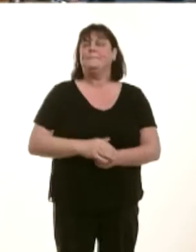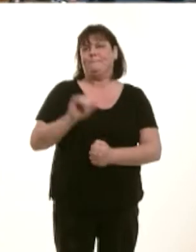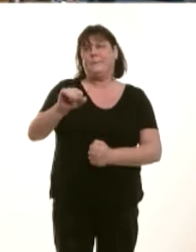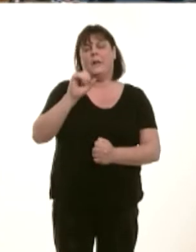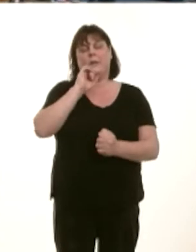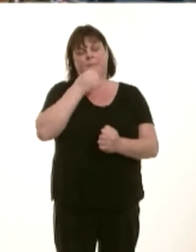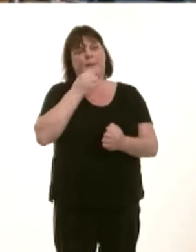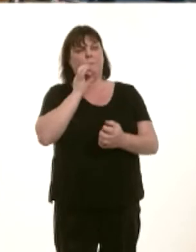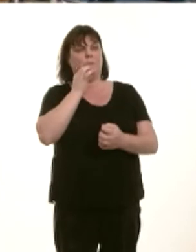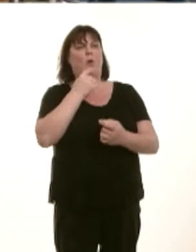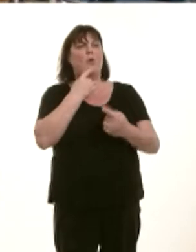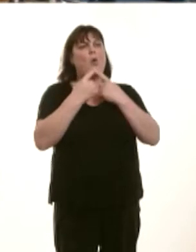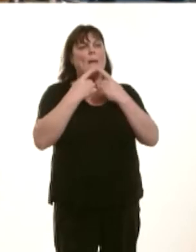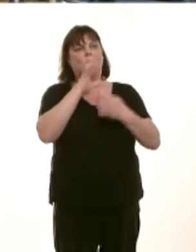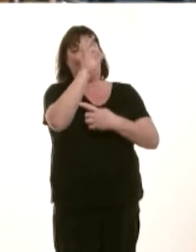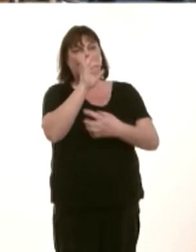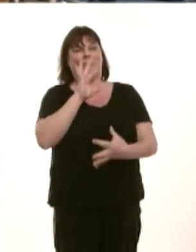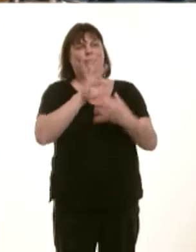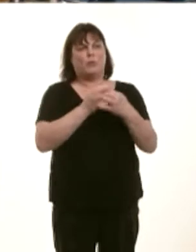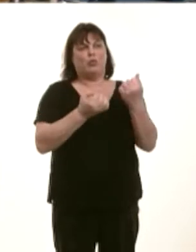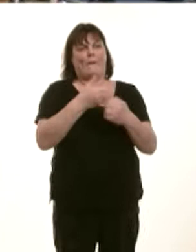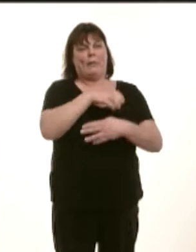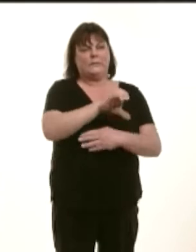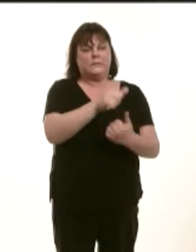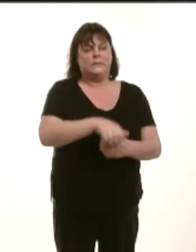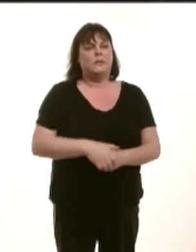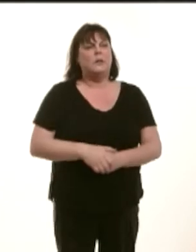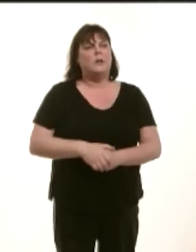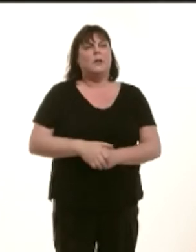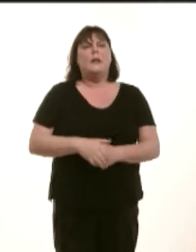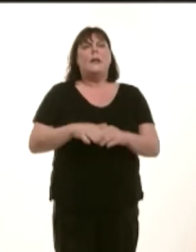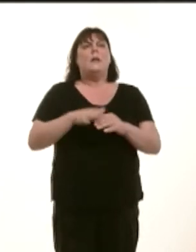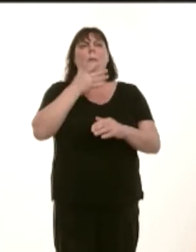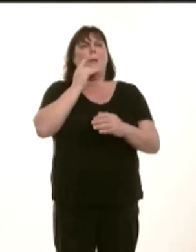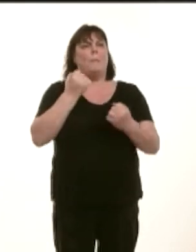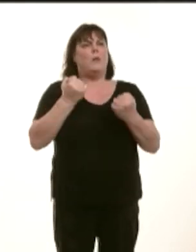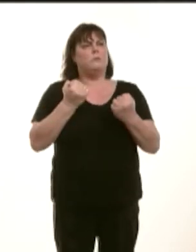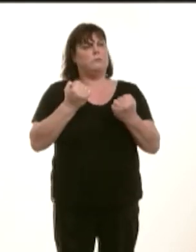Minister. I can see why the nationalists would not want to strengthen the UKís sense of